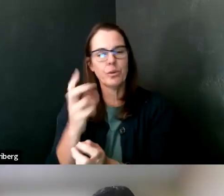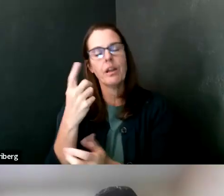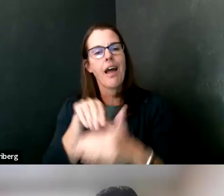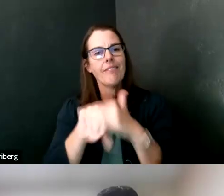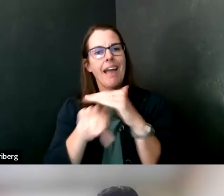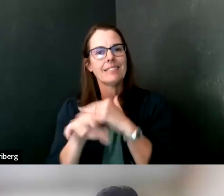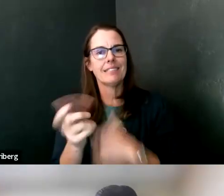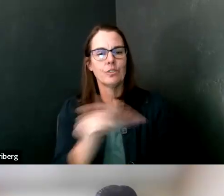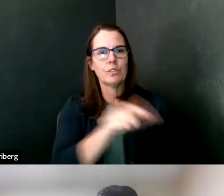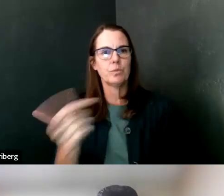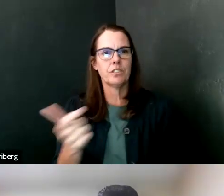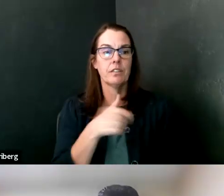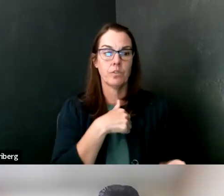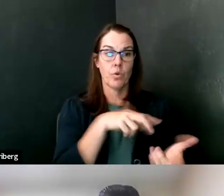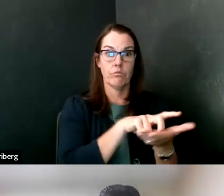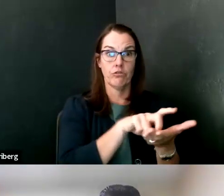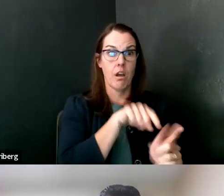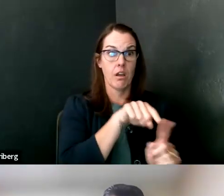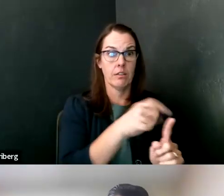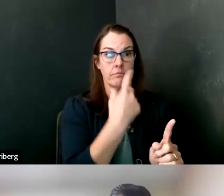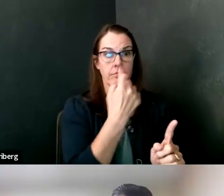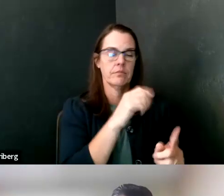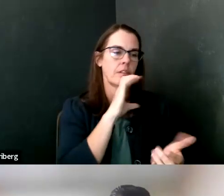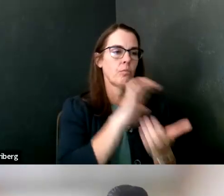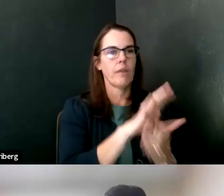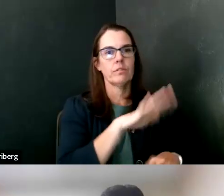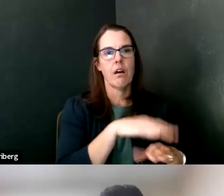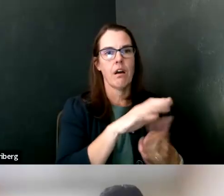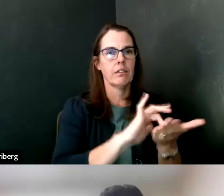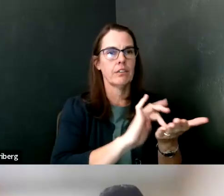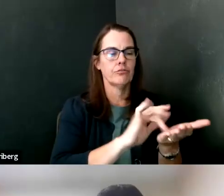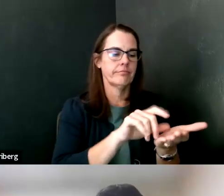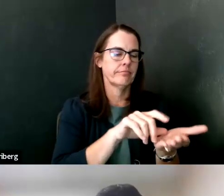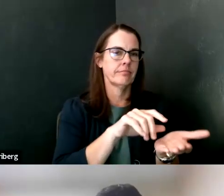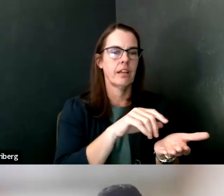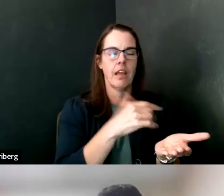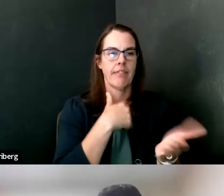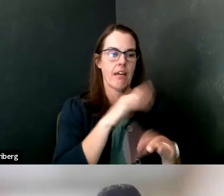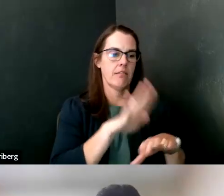where they were on a drug, his wife is on a drug and um they got a notice in September that it's